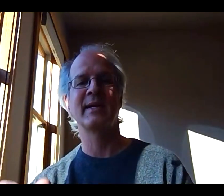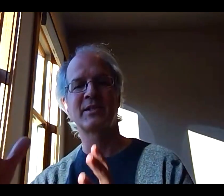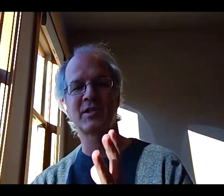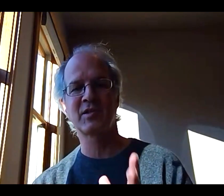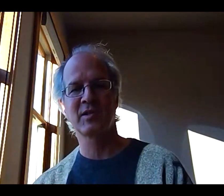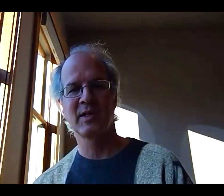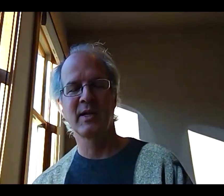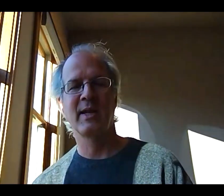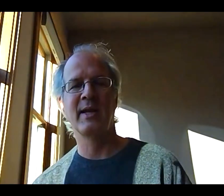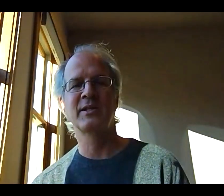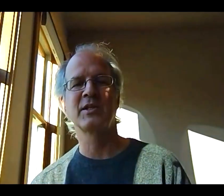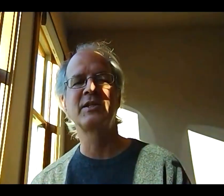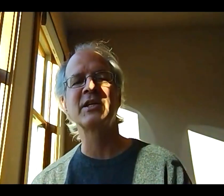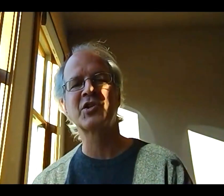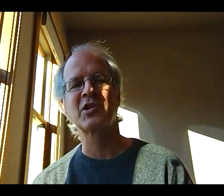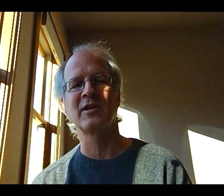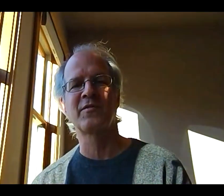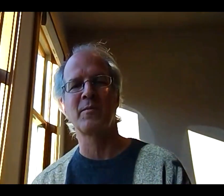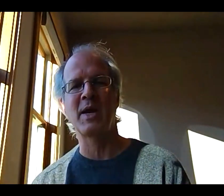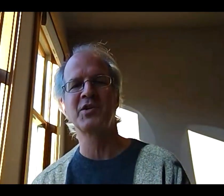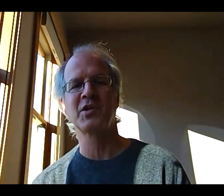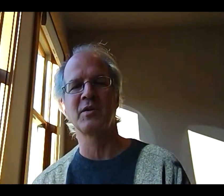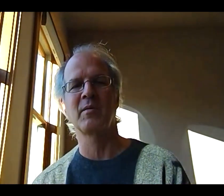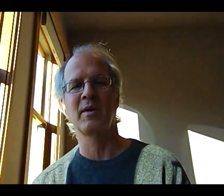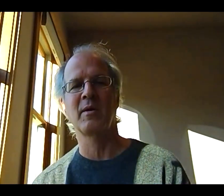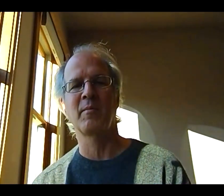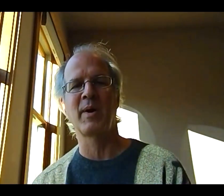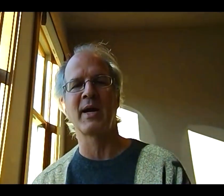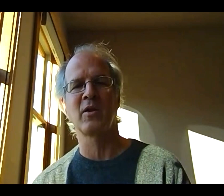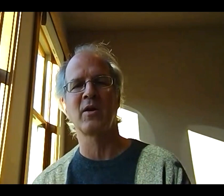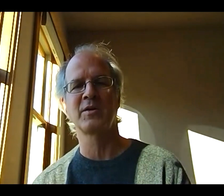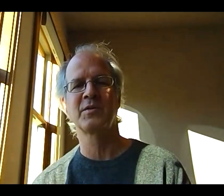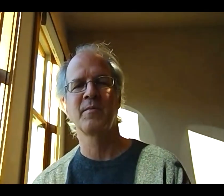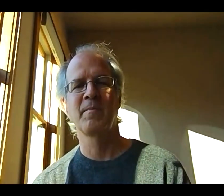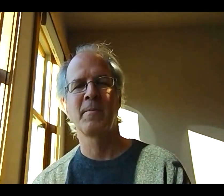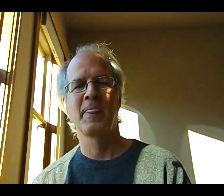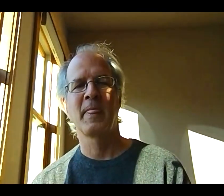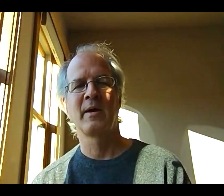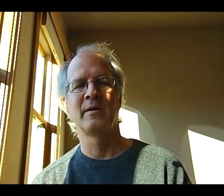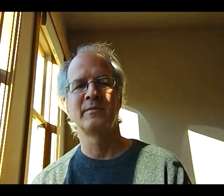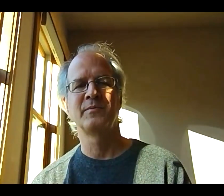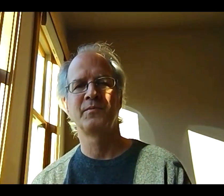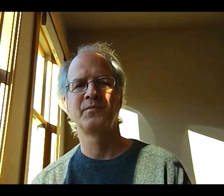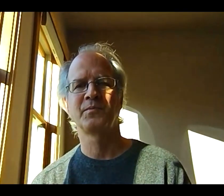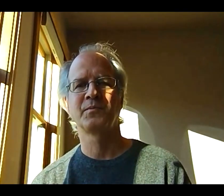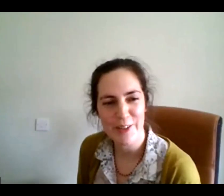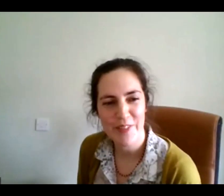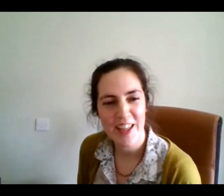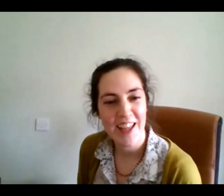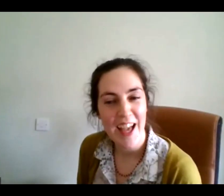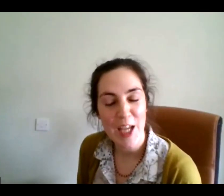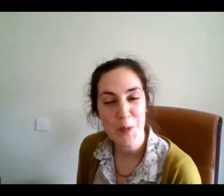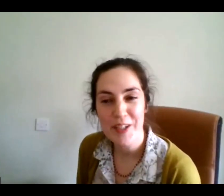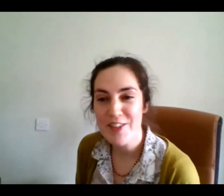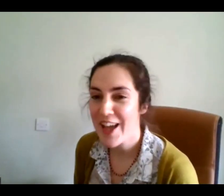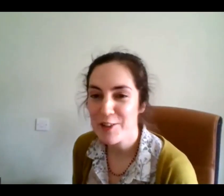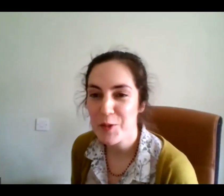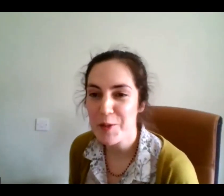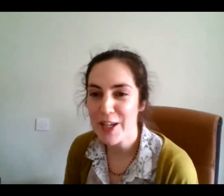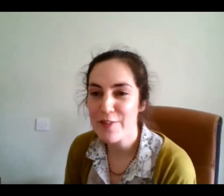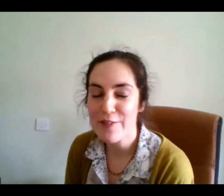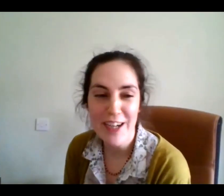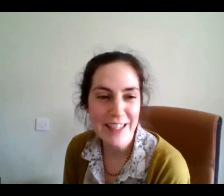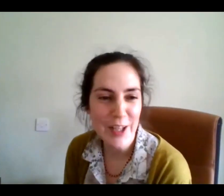it's additional information by and large. Kate: Thank you! Anyone else want to make a